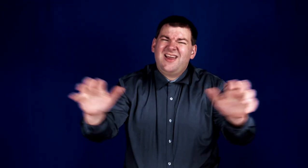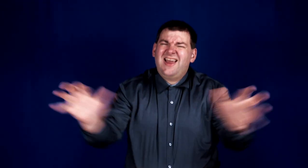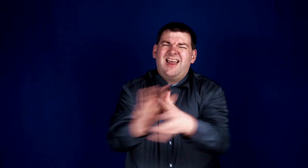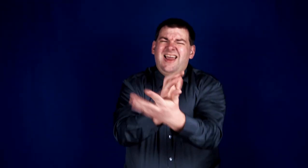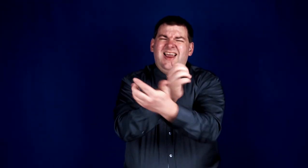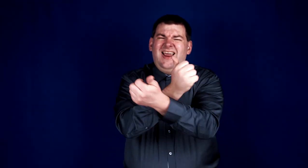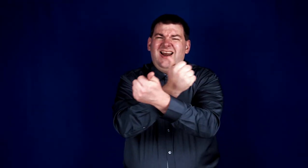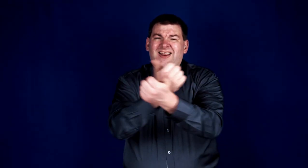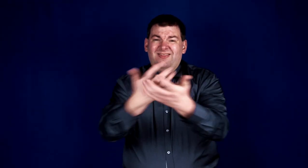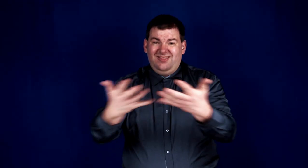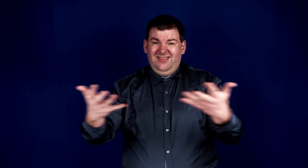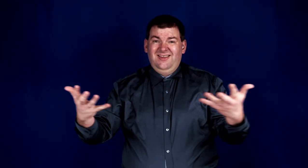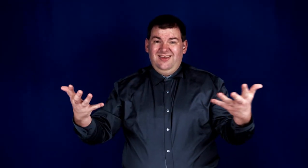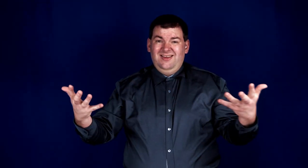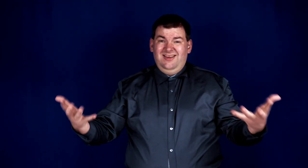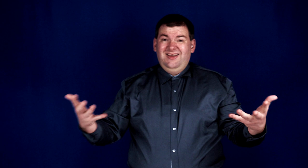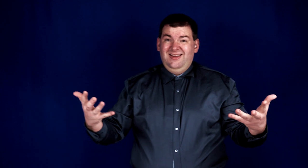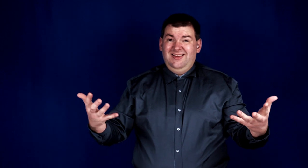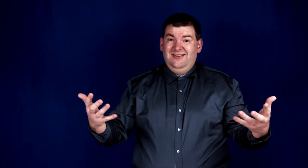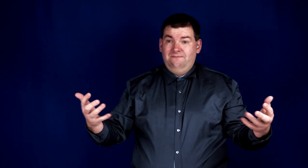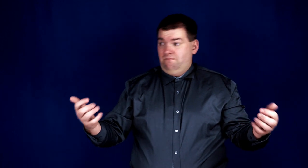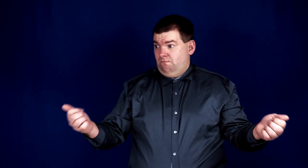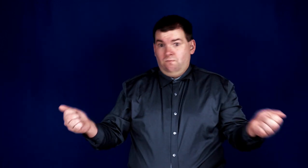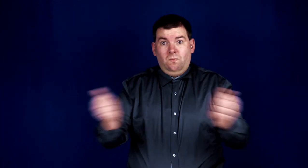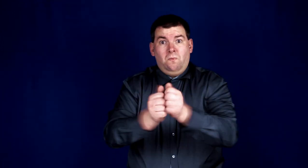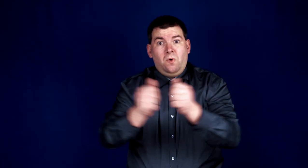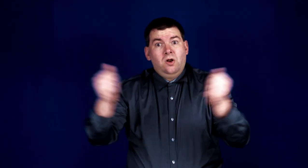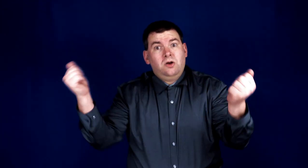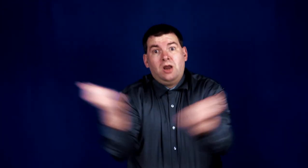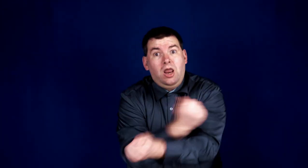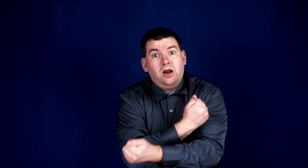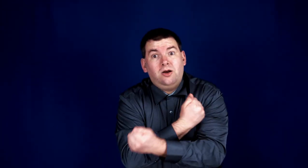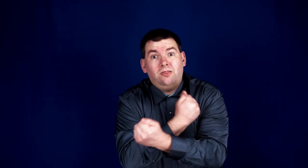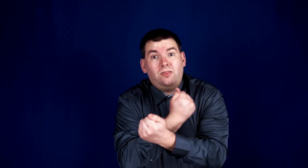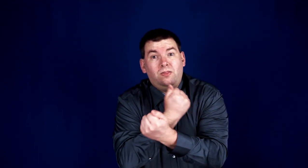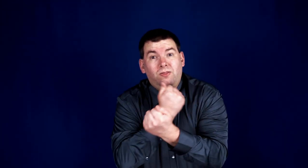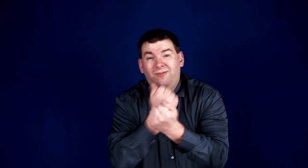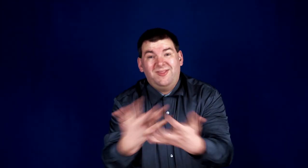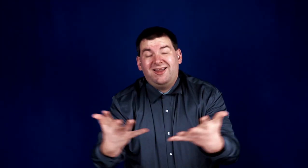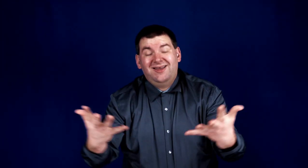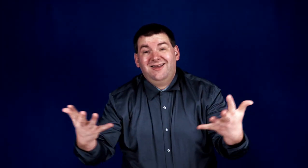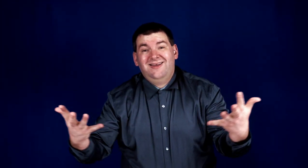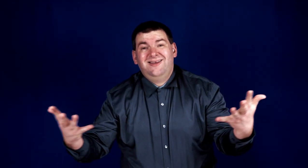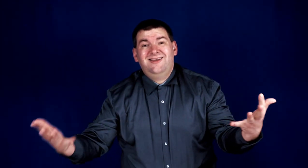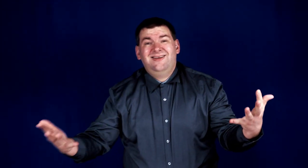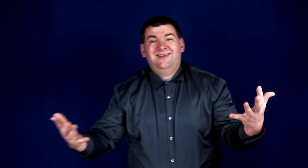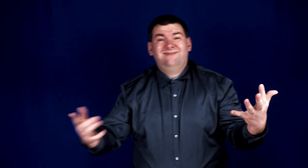anything with anything.